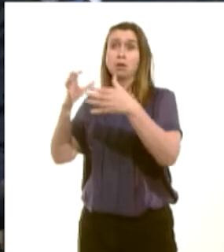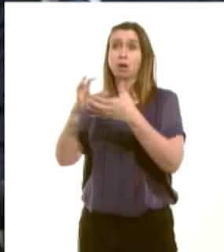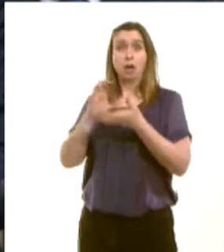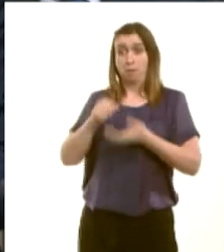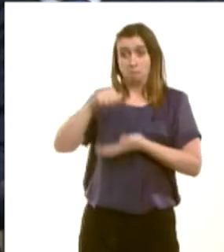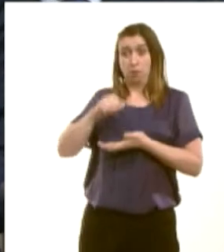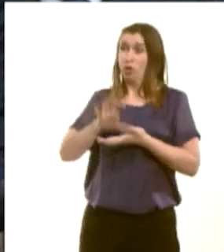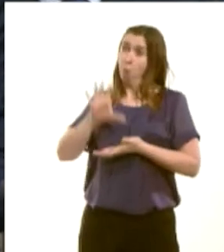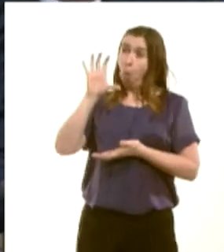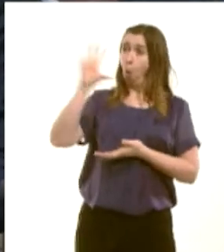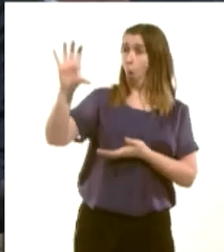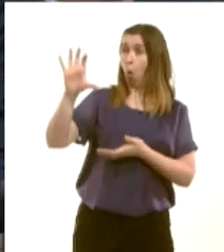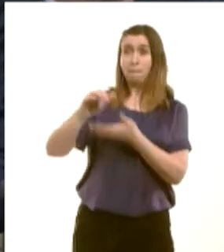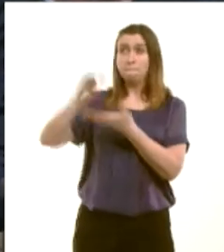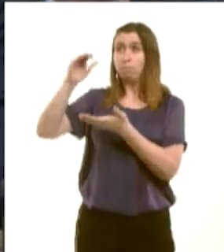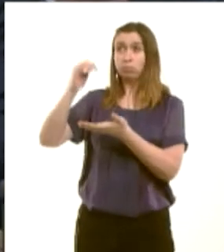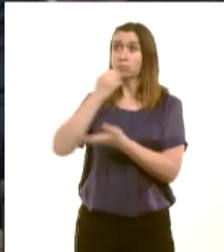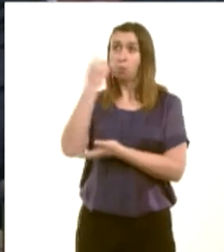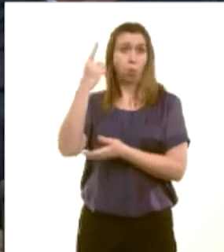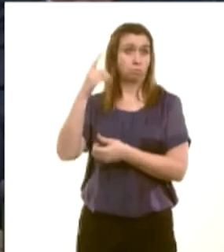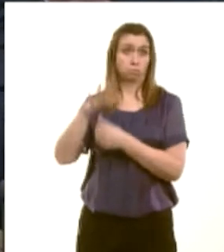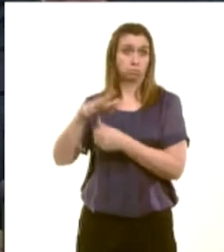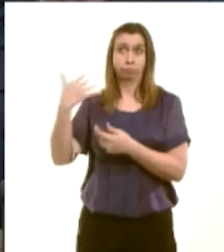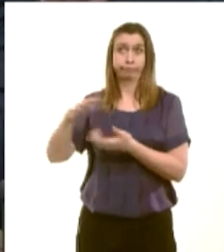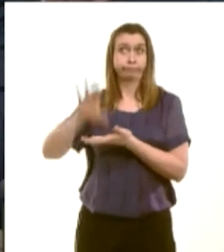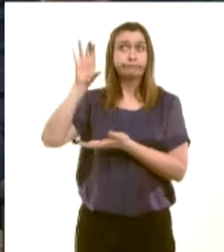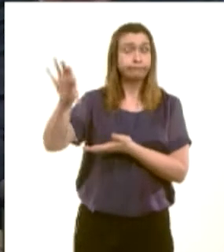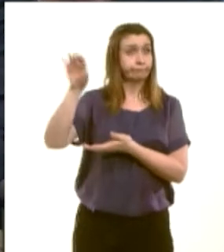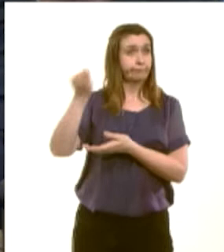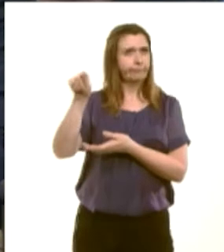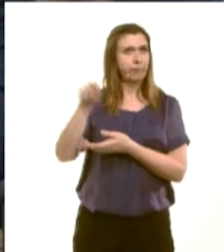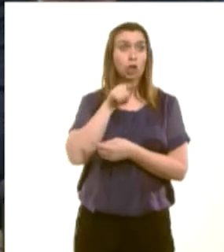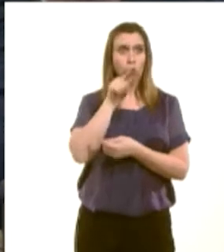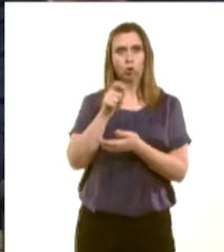budget on health in north Wales, and you, ultimately, sign those cheques, and give the